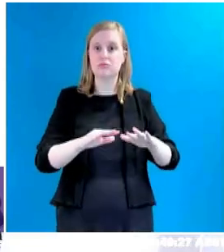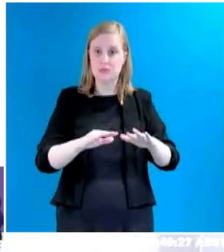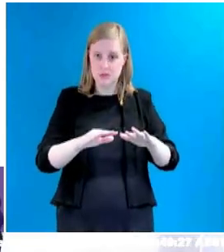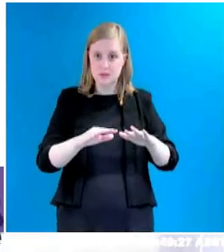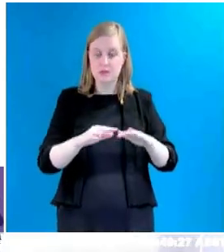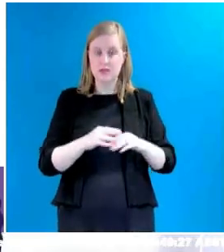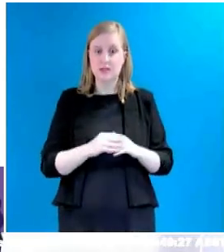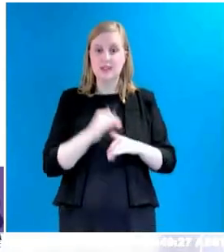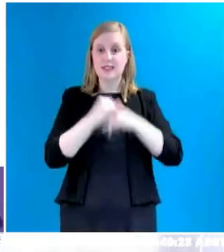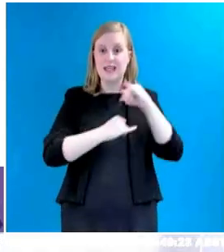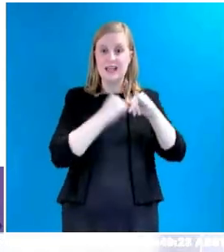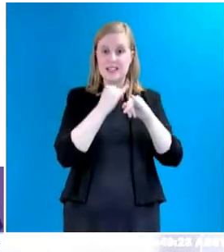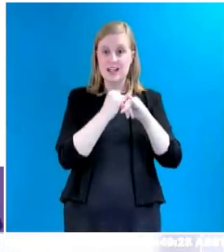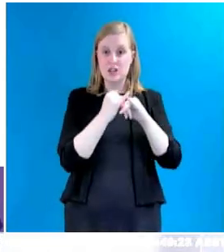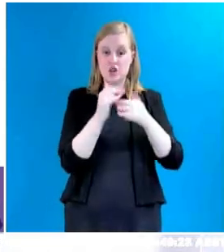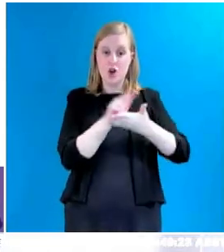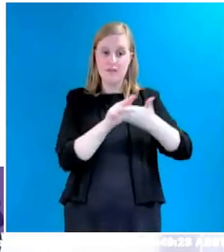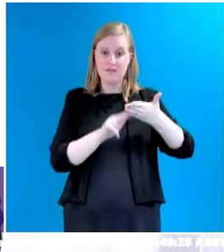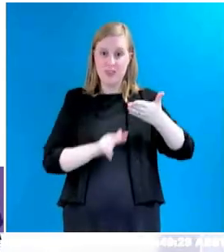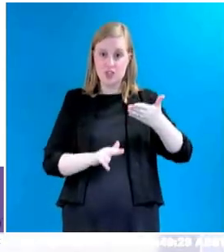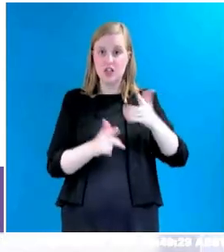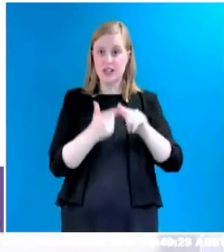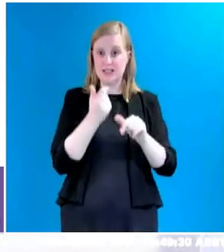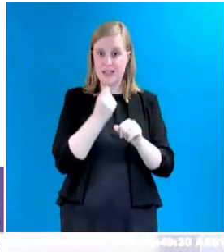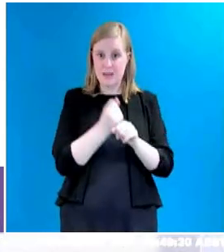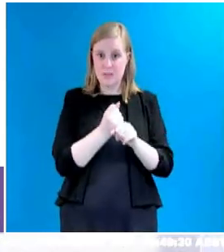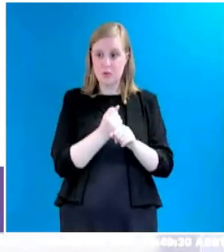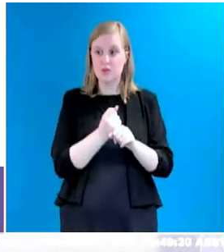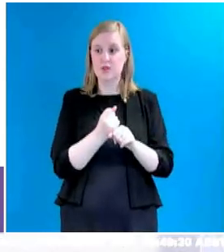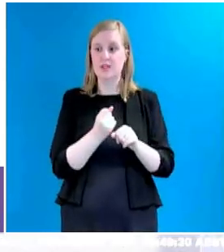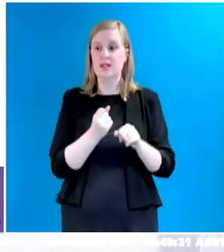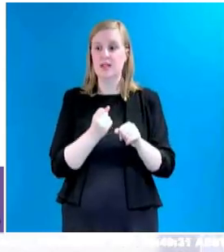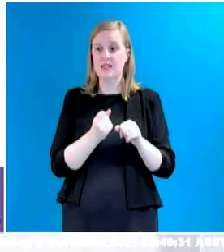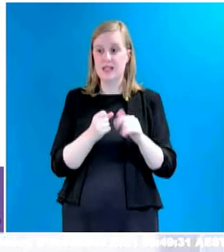the International Covenant on Civil and Political Rights.